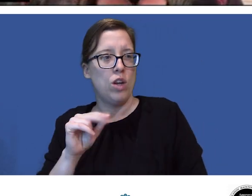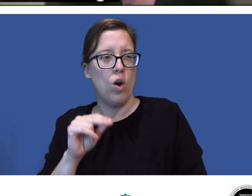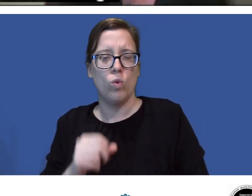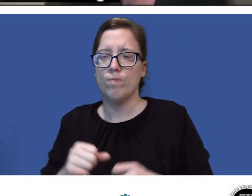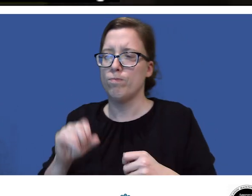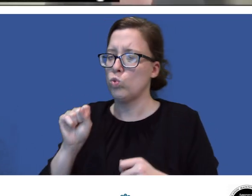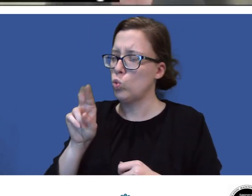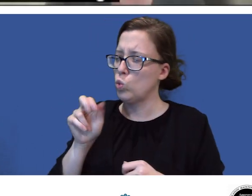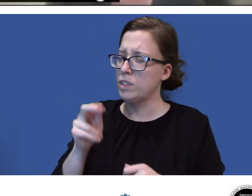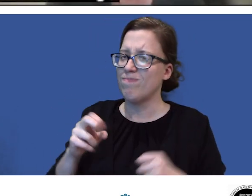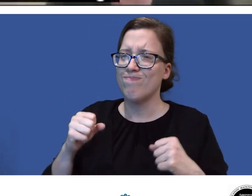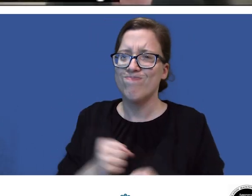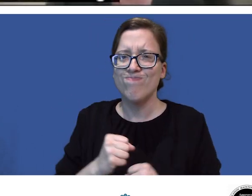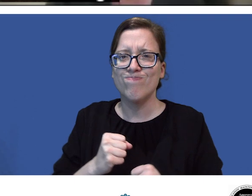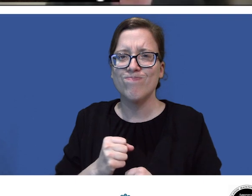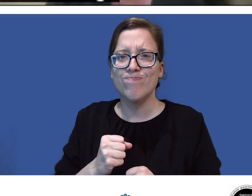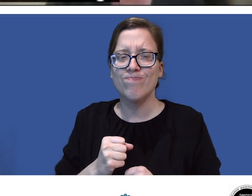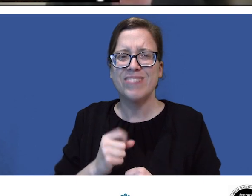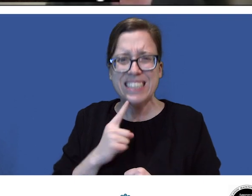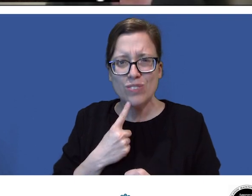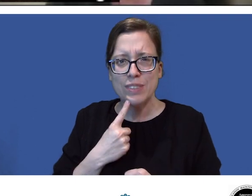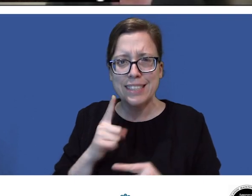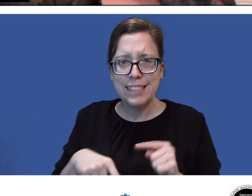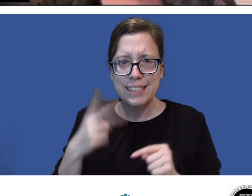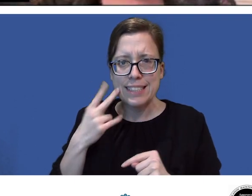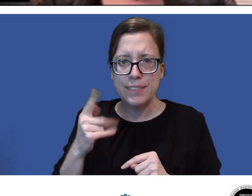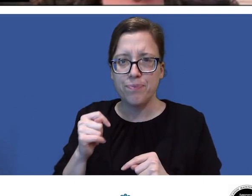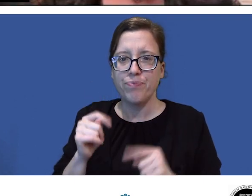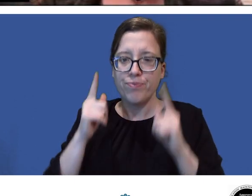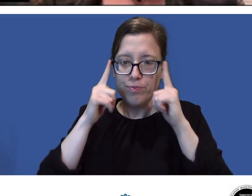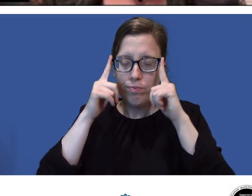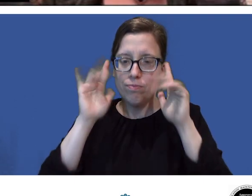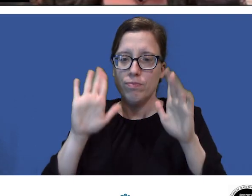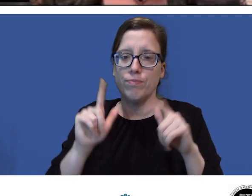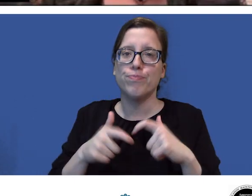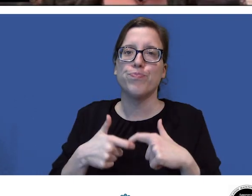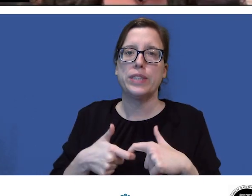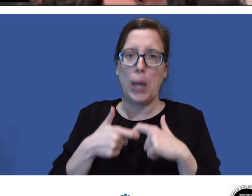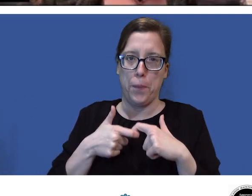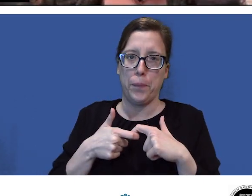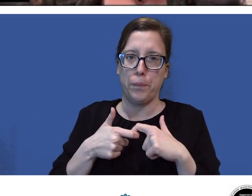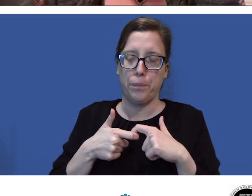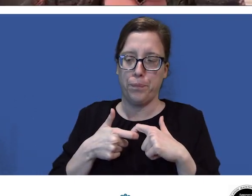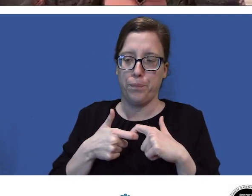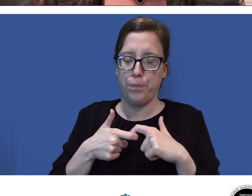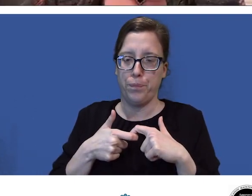Jen and Heidi: No, we cannot. Susan: Ugh. Are you serious? Okay, let's stop.